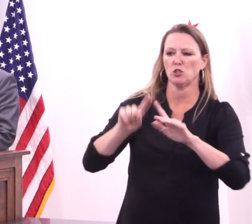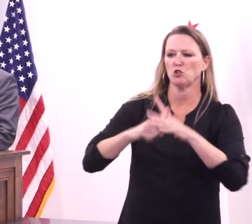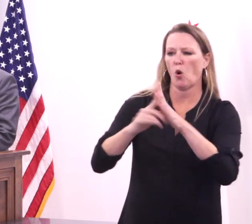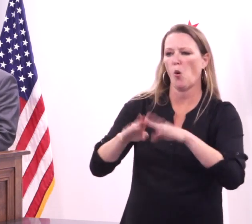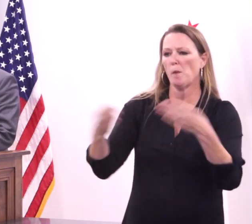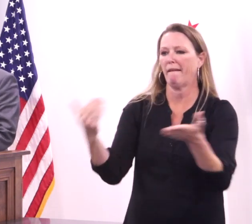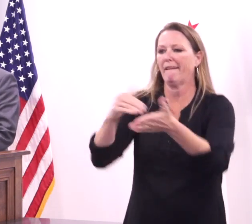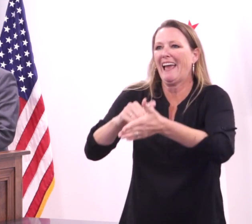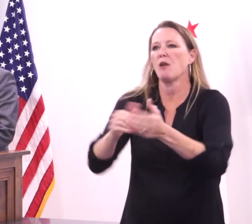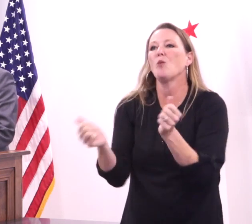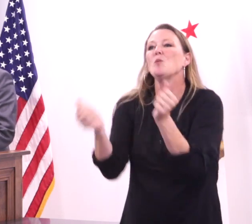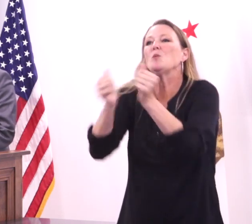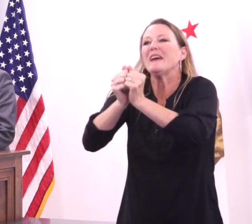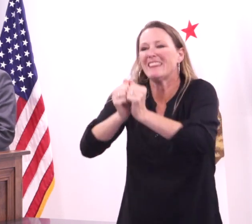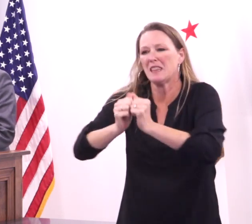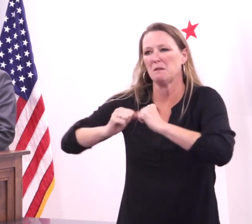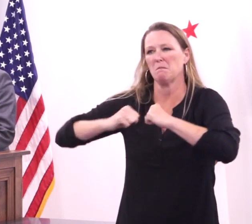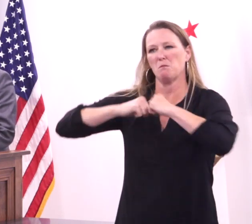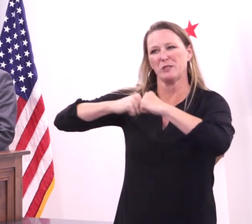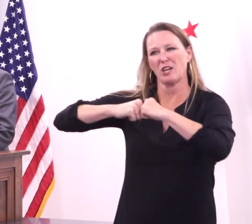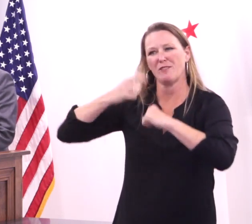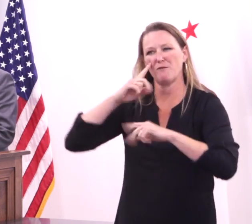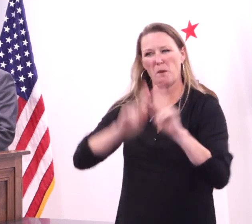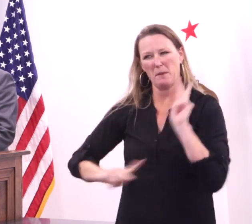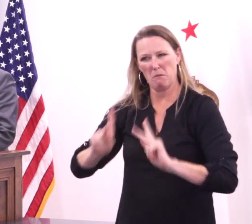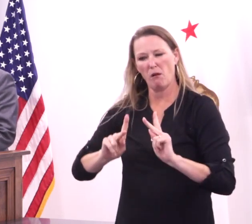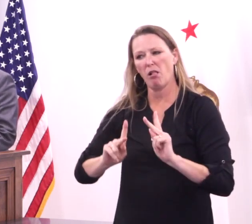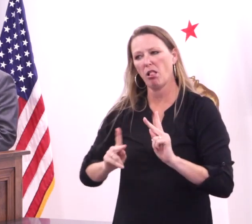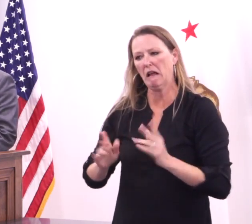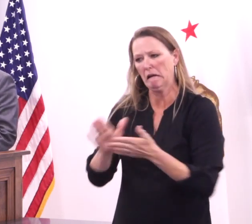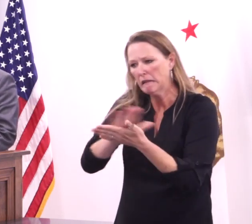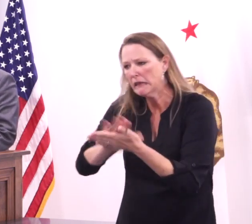sanitation, and not allowing symptomatic people to return to work.